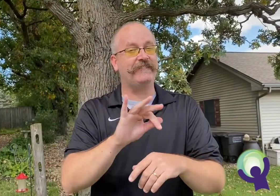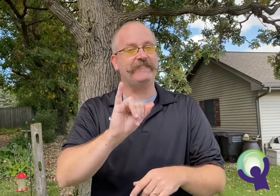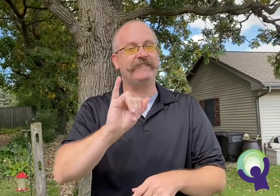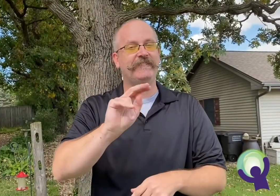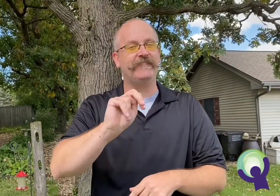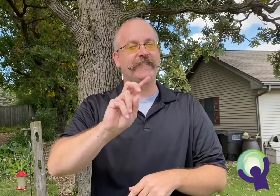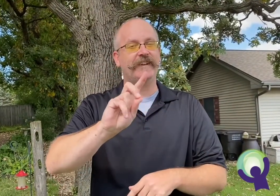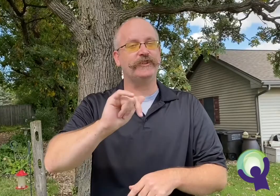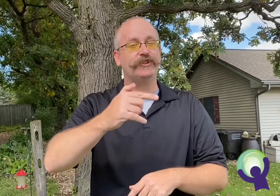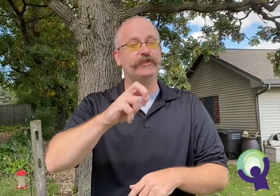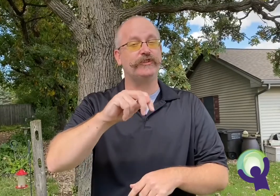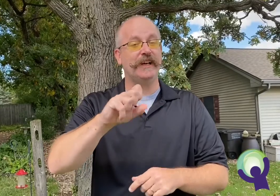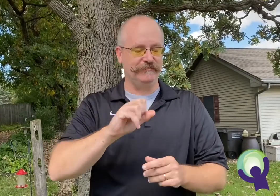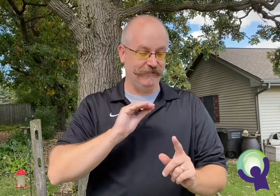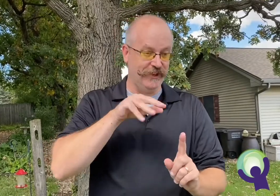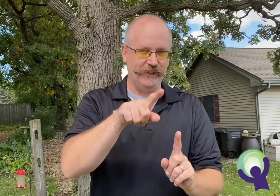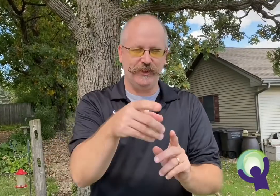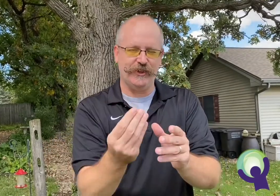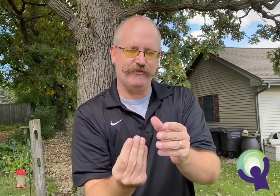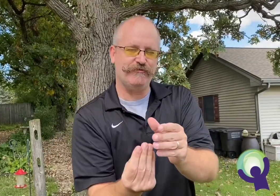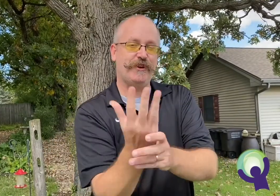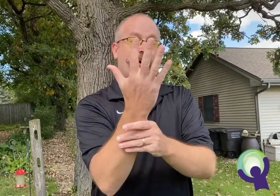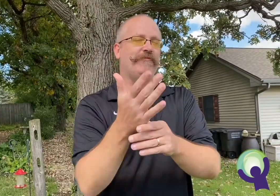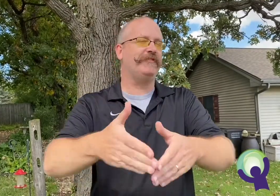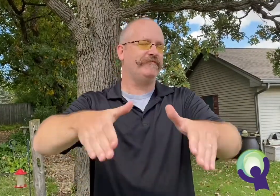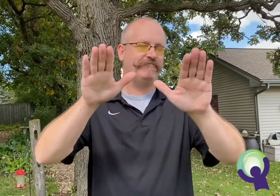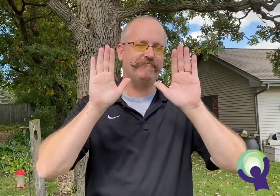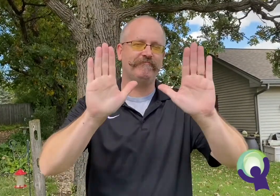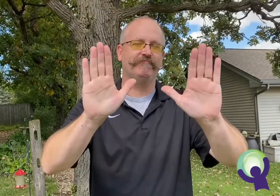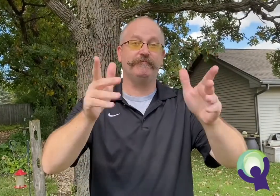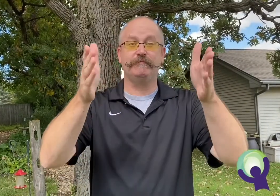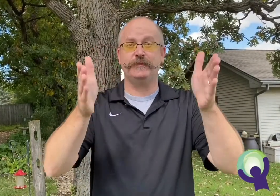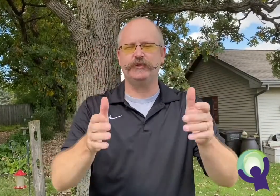That's what we Outreach are going to provide you. We're going to give you those ingredients